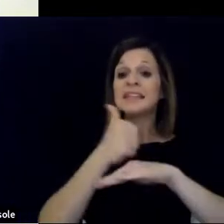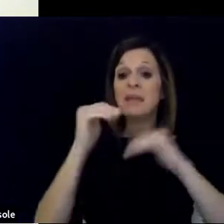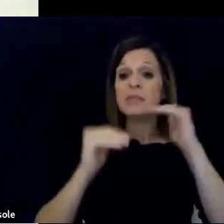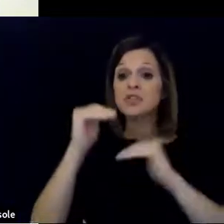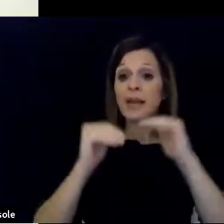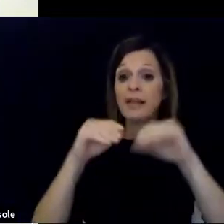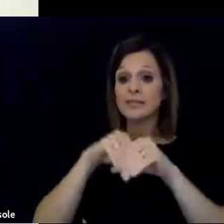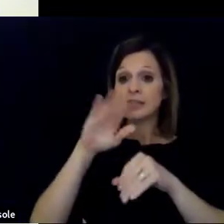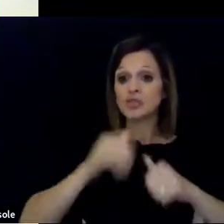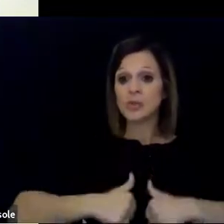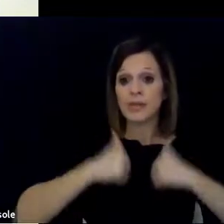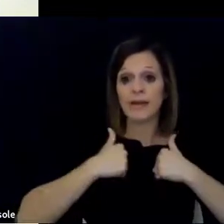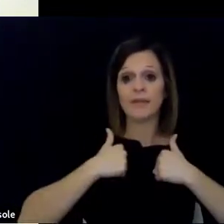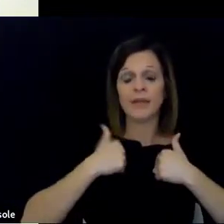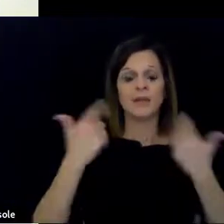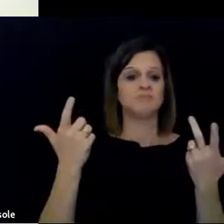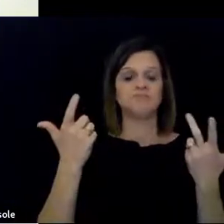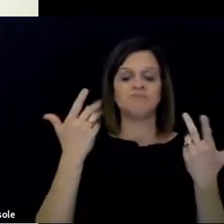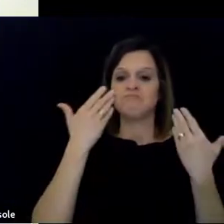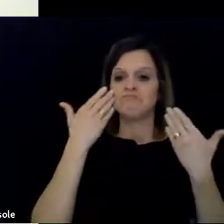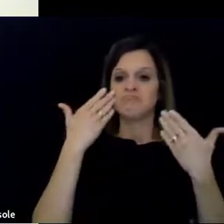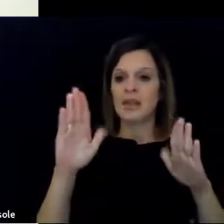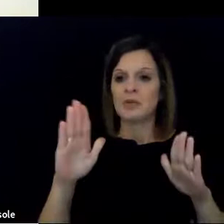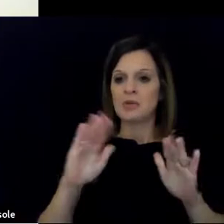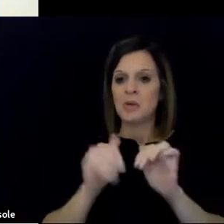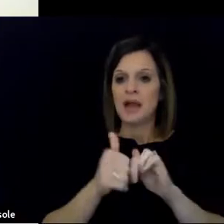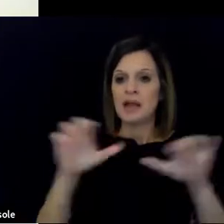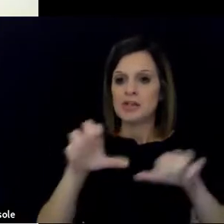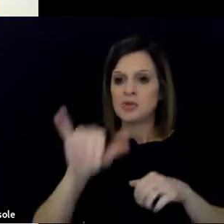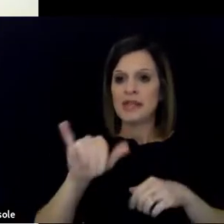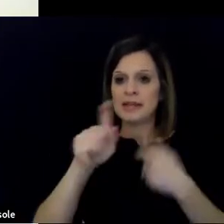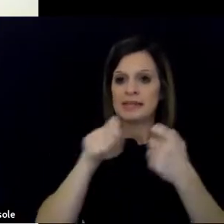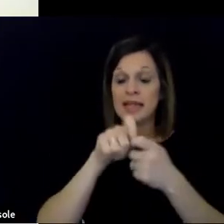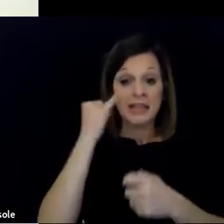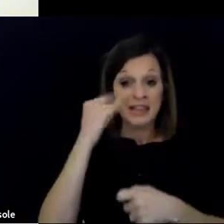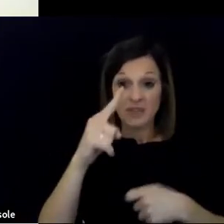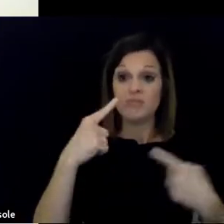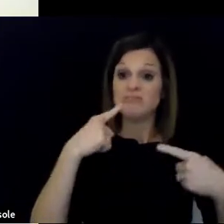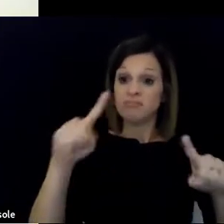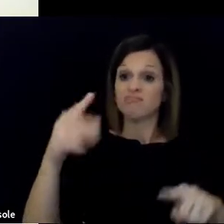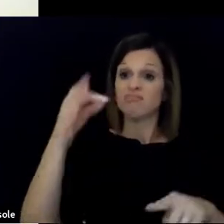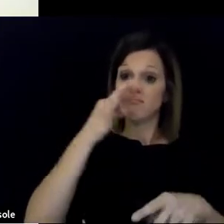If you figure it out, don't hesitate to contact me because I'd love to hear your views on that.